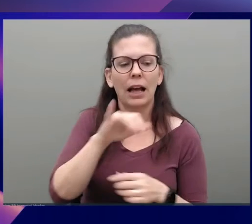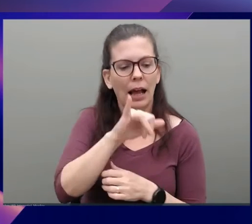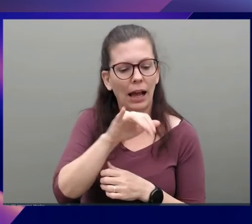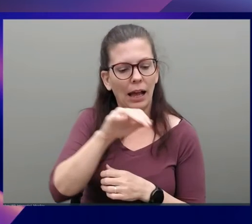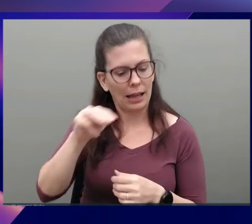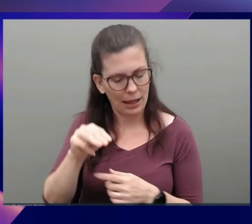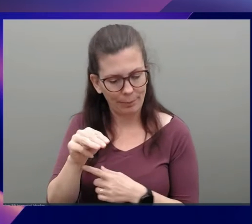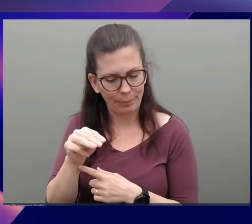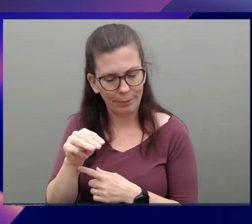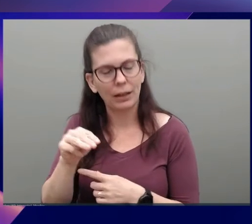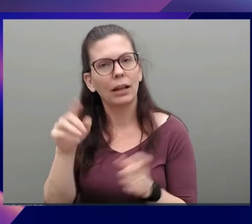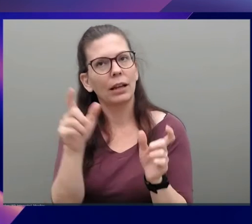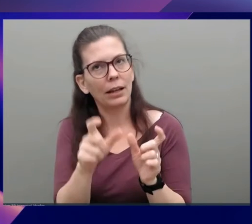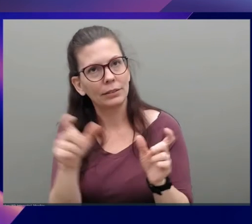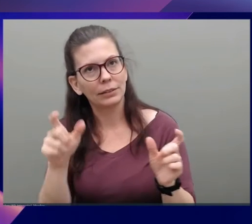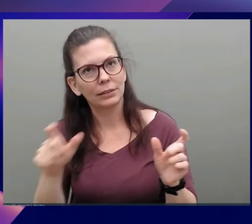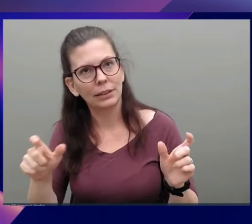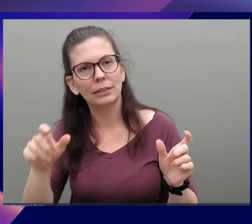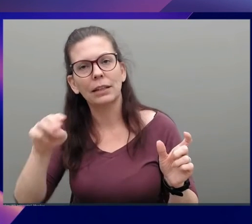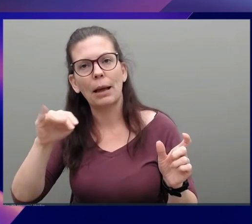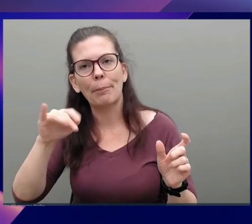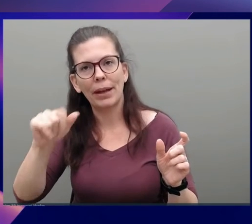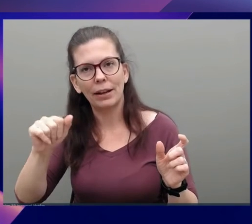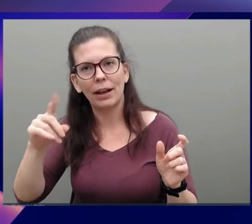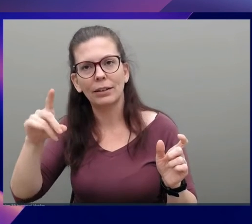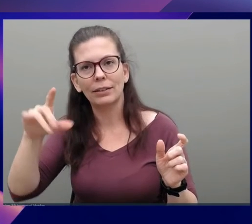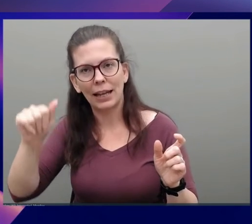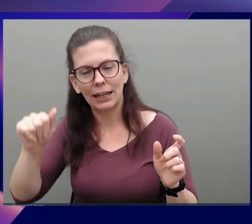instance metadata service, IMDSv1,